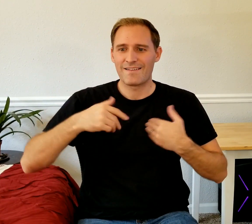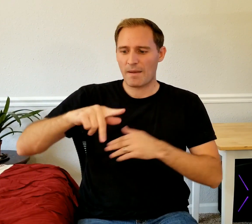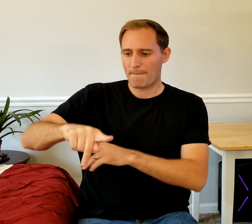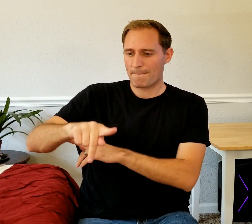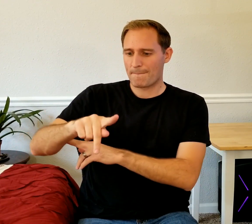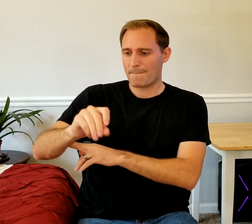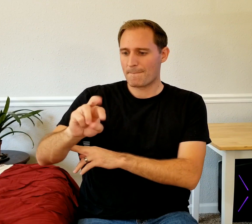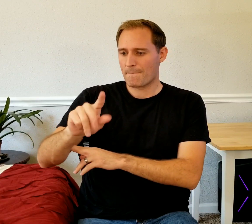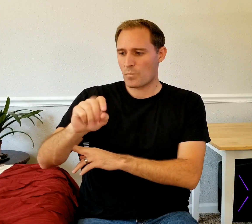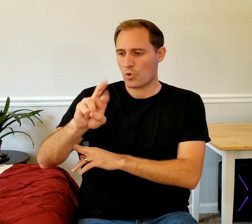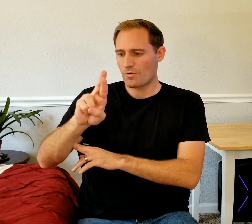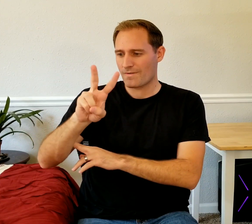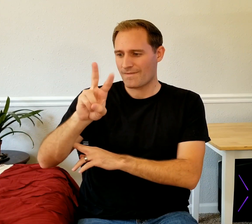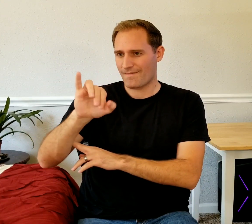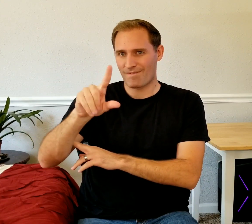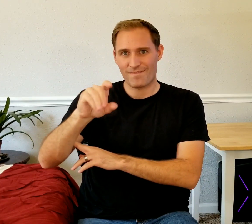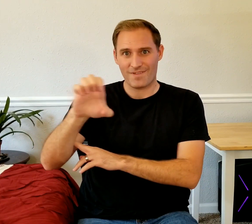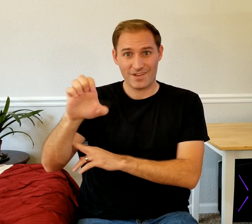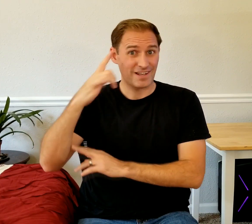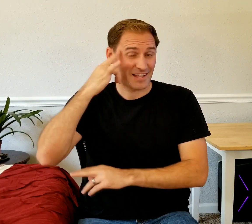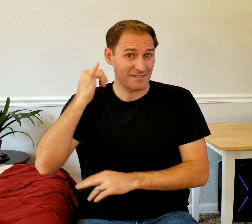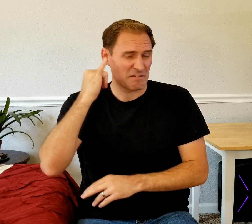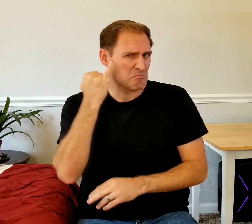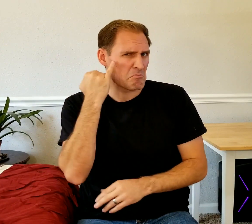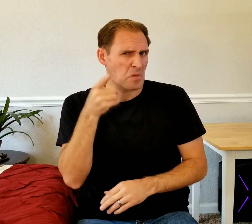so if you happen to live in the area,